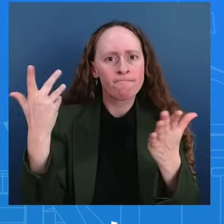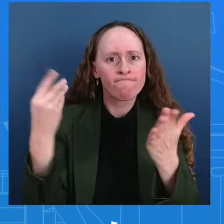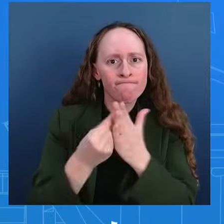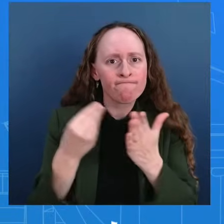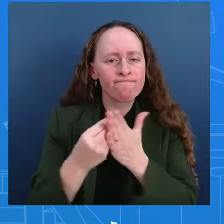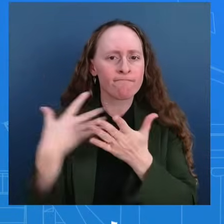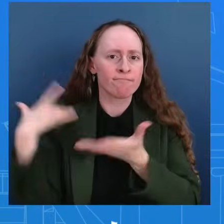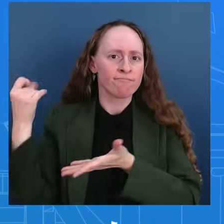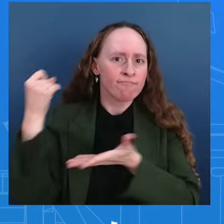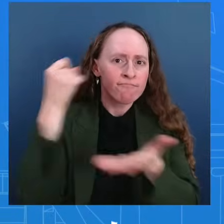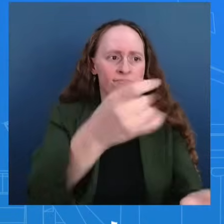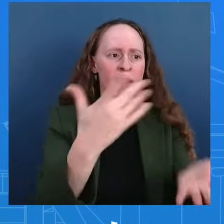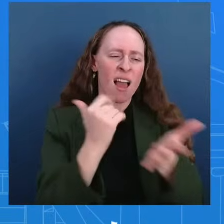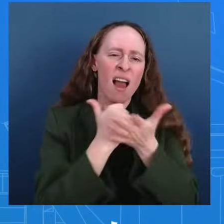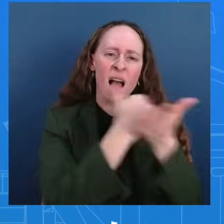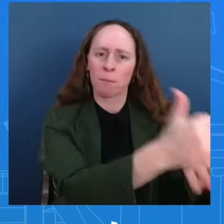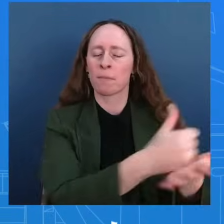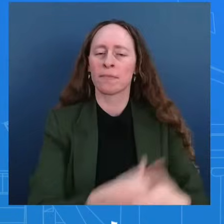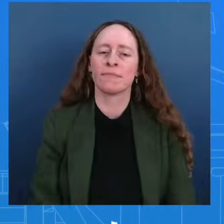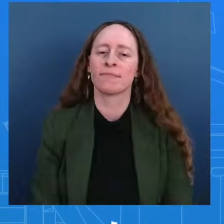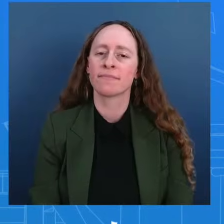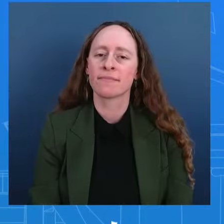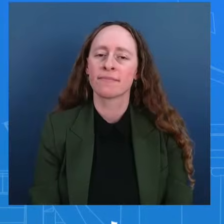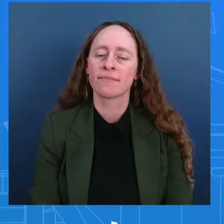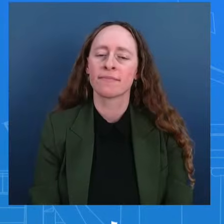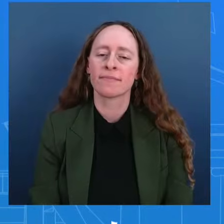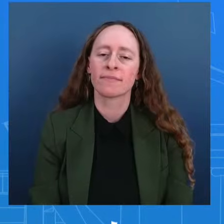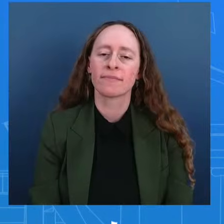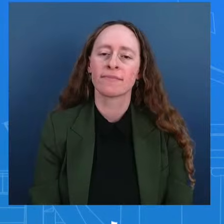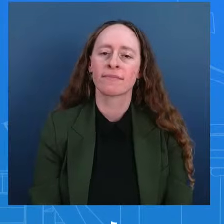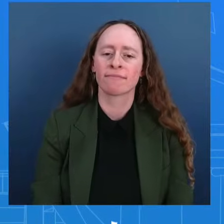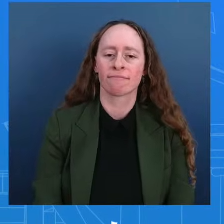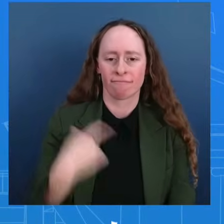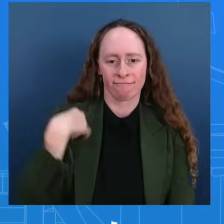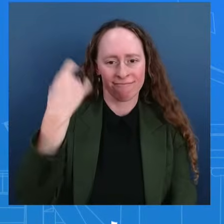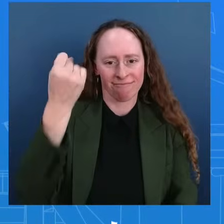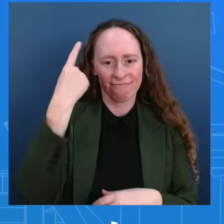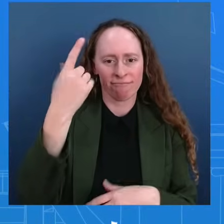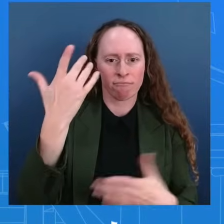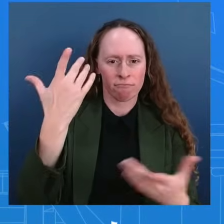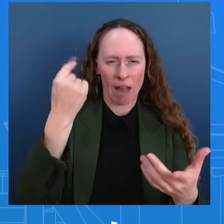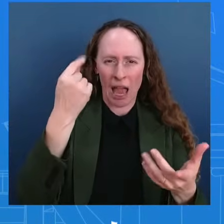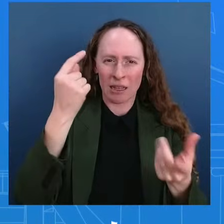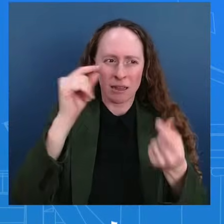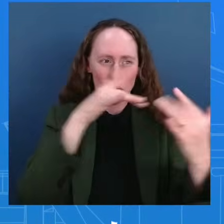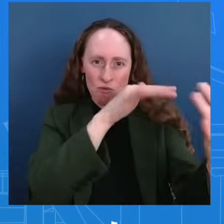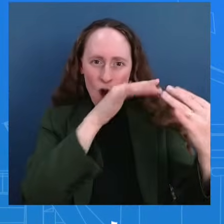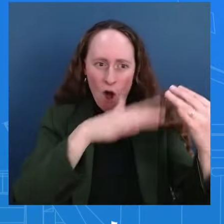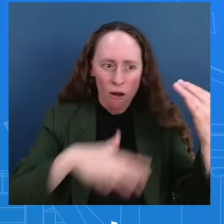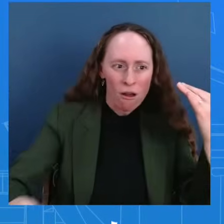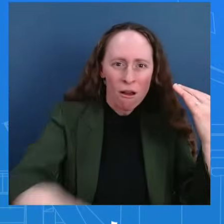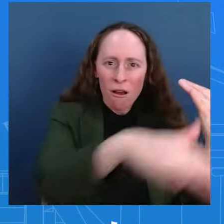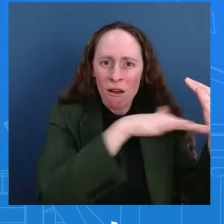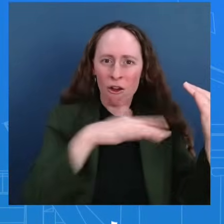as we understand what’s needed on the ground, on the battlefield. And so, the president is probably talking to the --